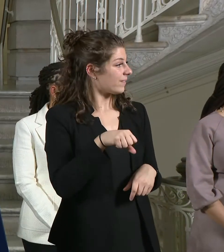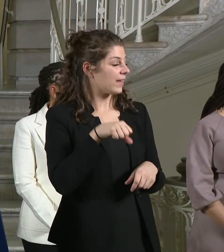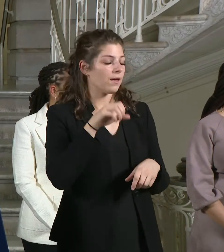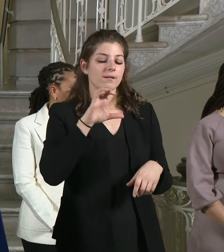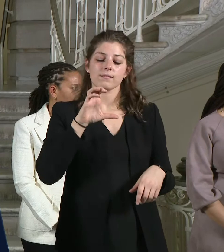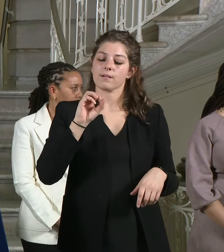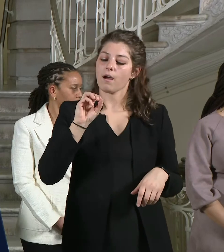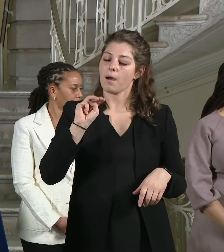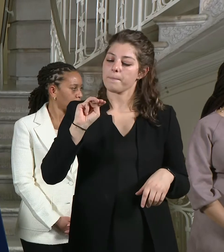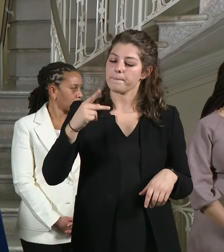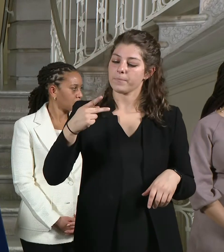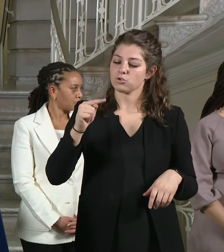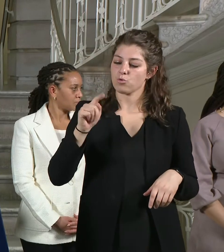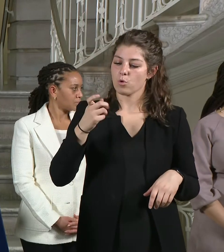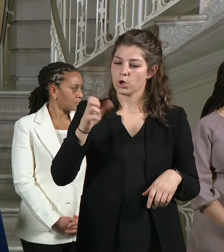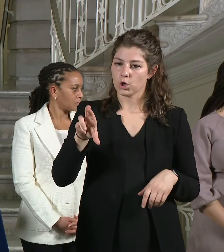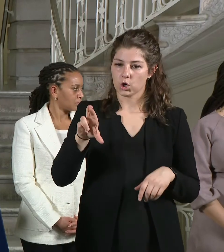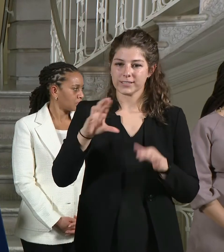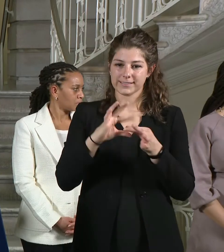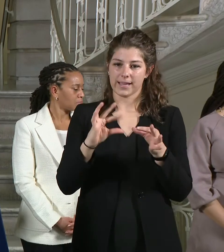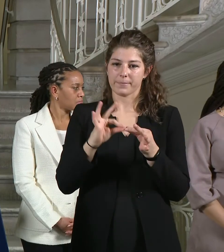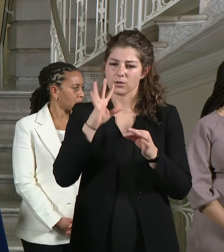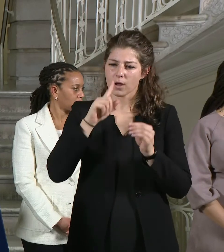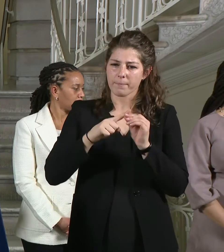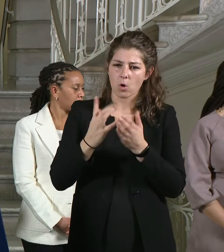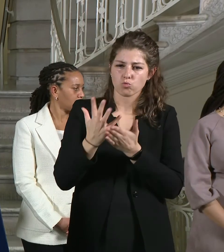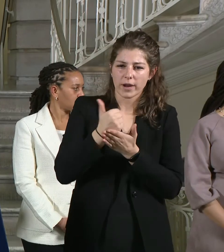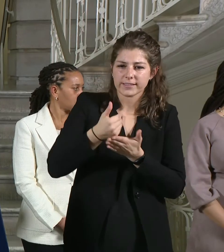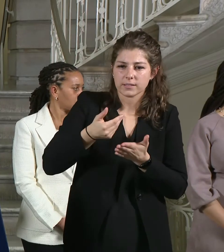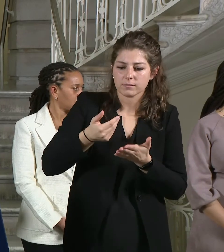SCHOOLS.